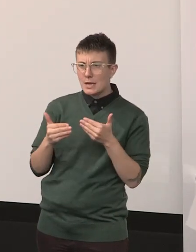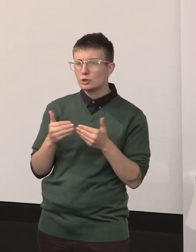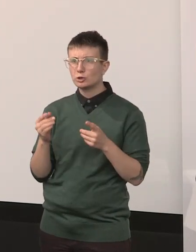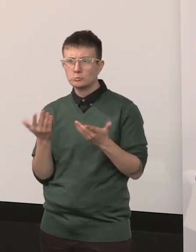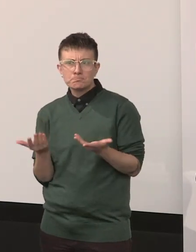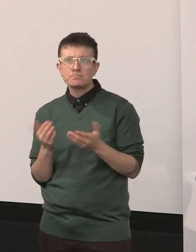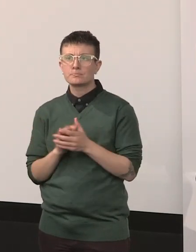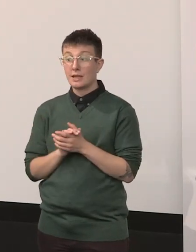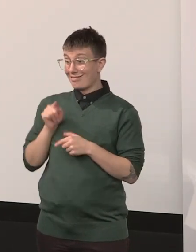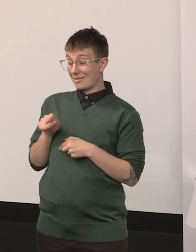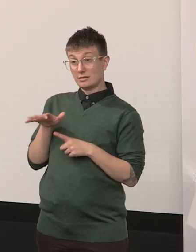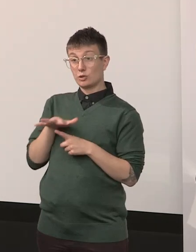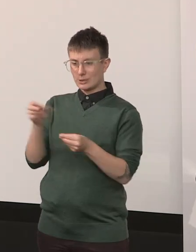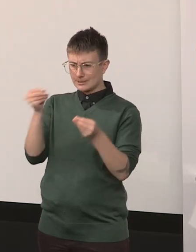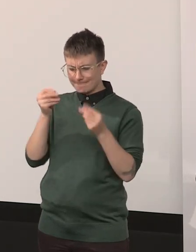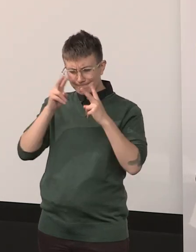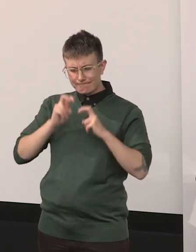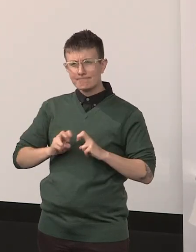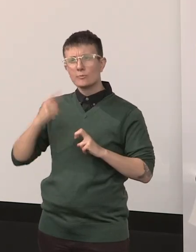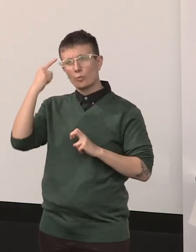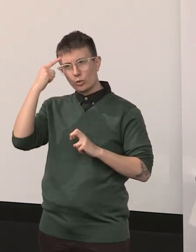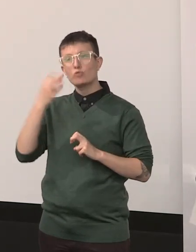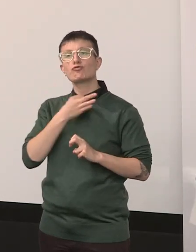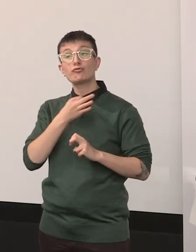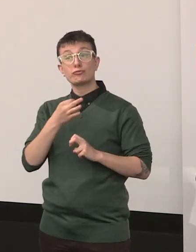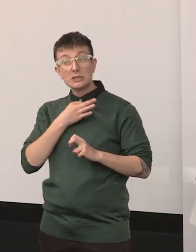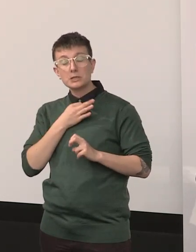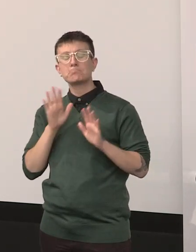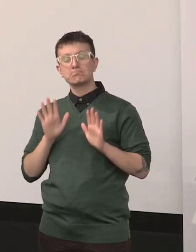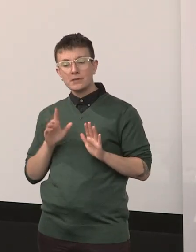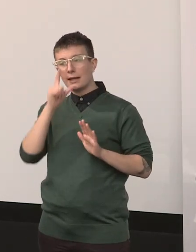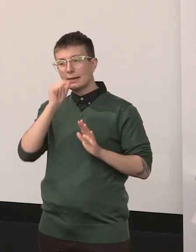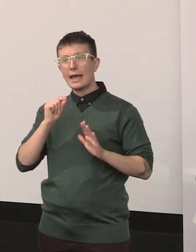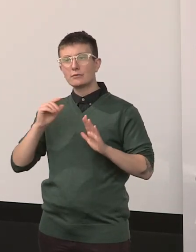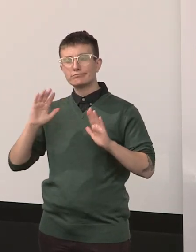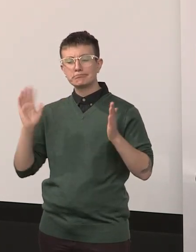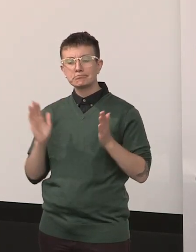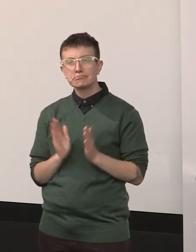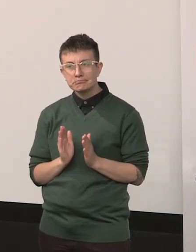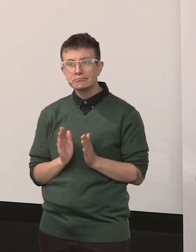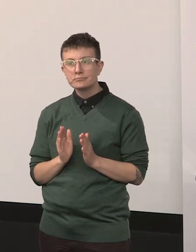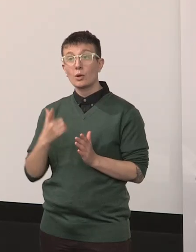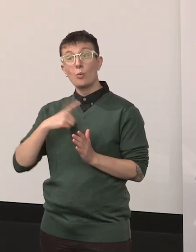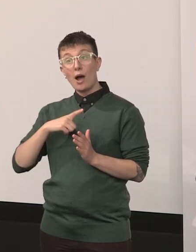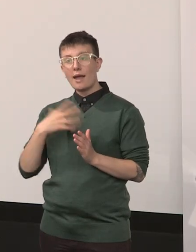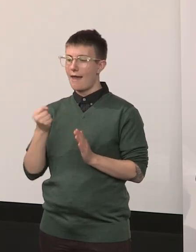at whether any potential risk can be mitigated. In this case, it was felt that the risk could be mitigated by